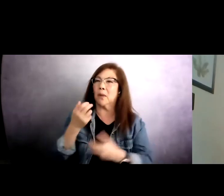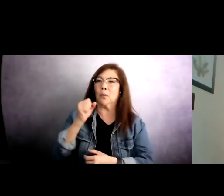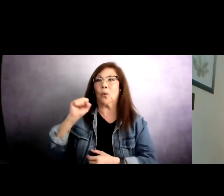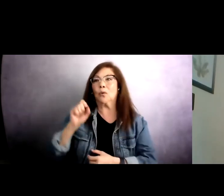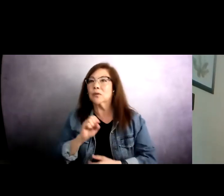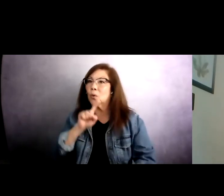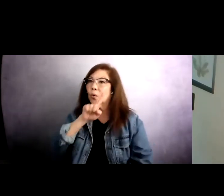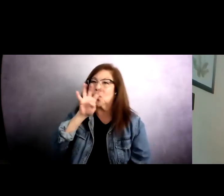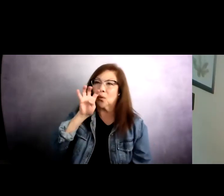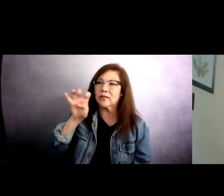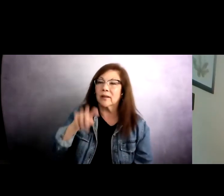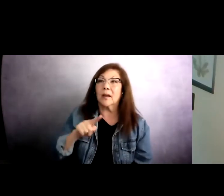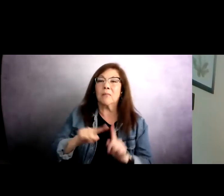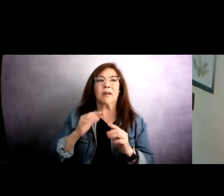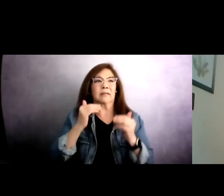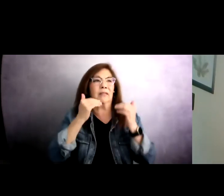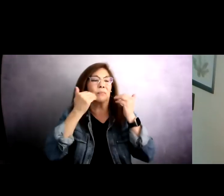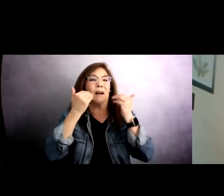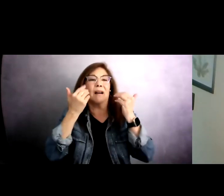but she only spiraled -- smiled.